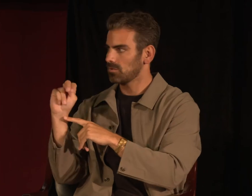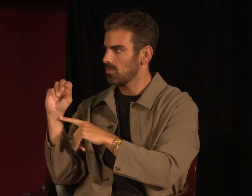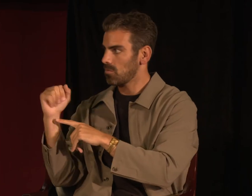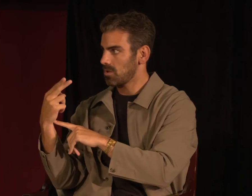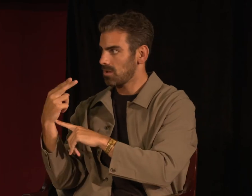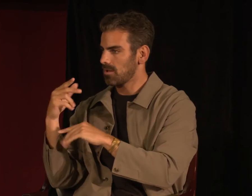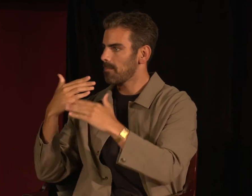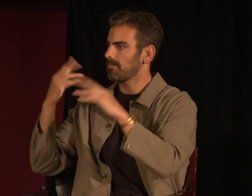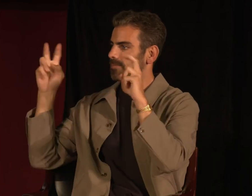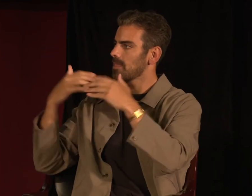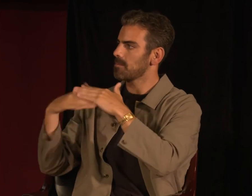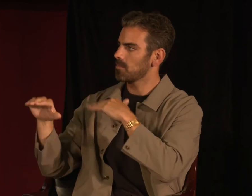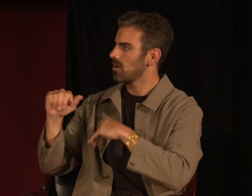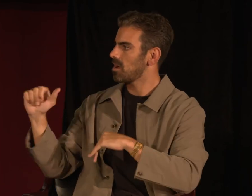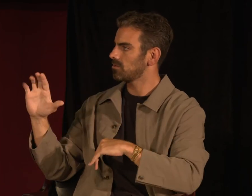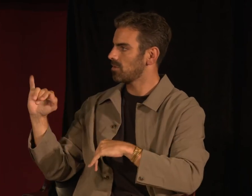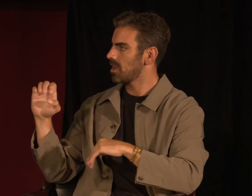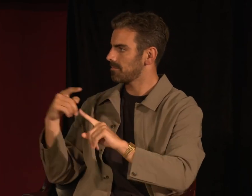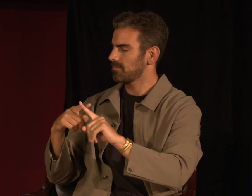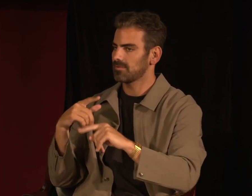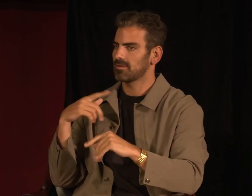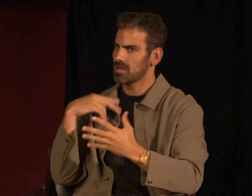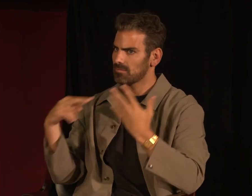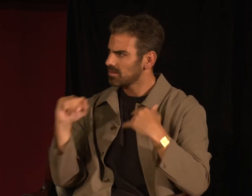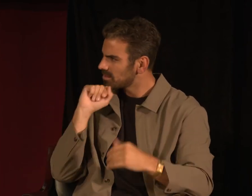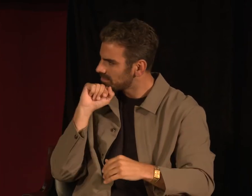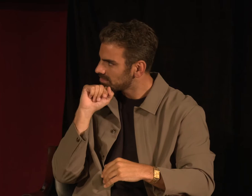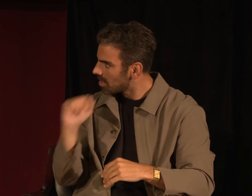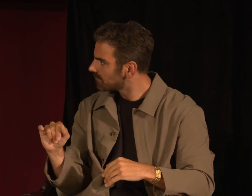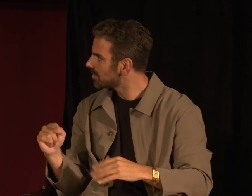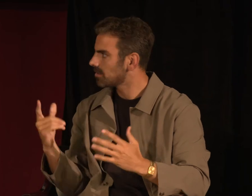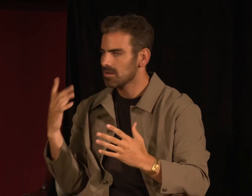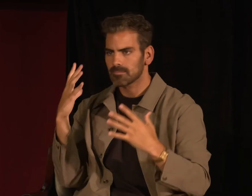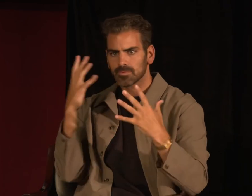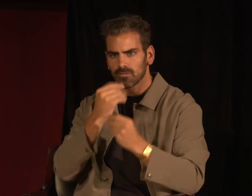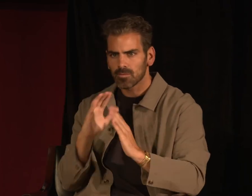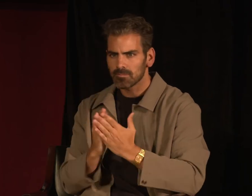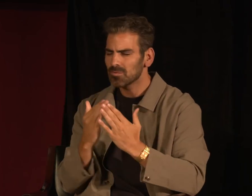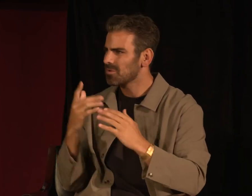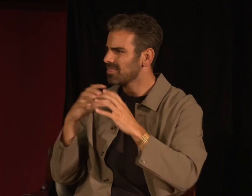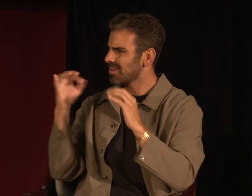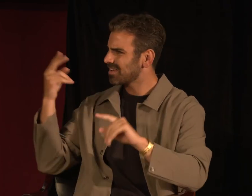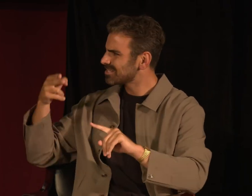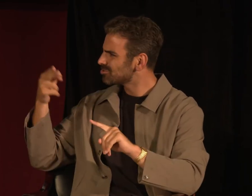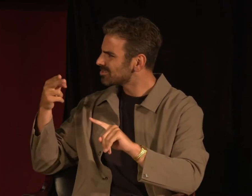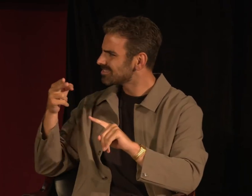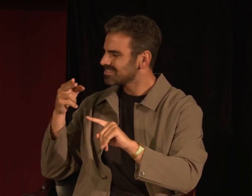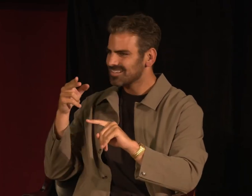One memoir that really stuck out to me that I was a big fan of was Trevor Noah's Born a Crime and I let right- I loved it. Such a good book.